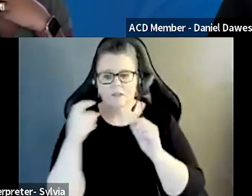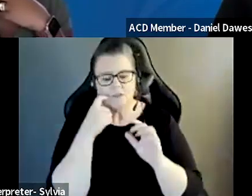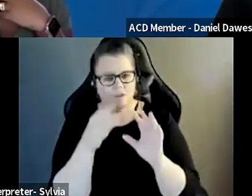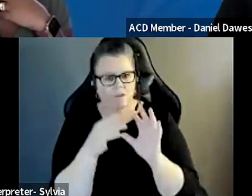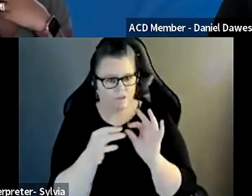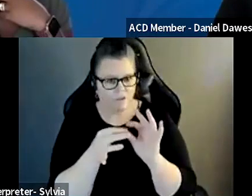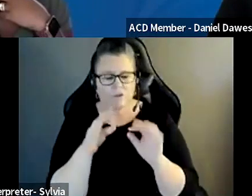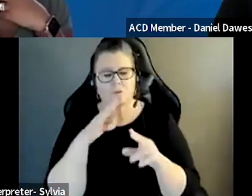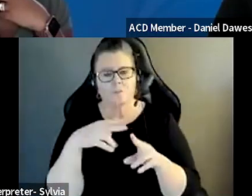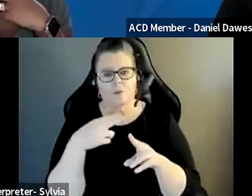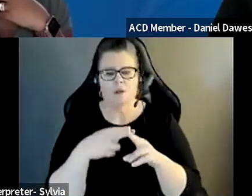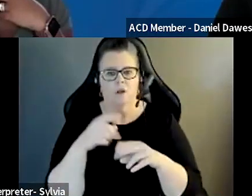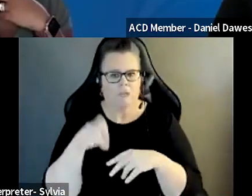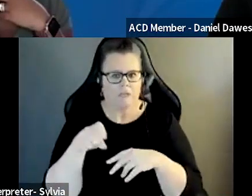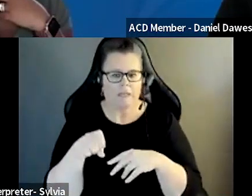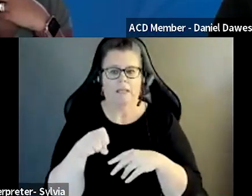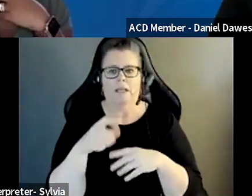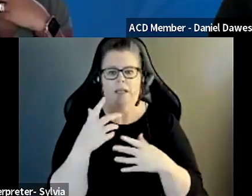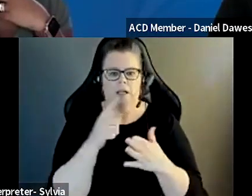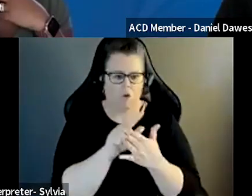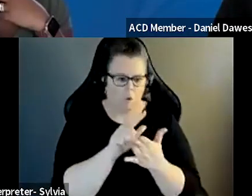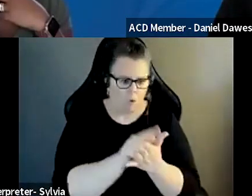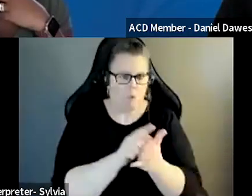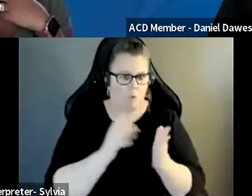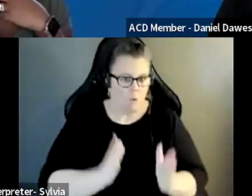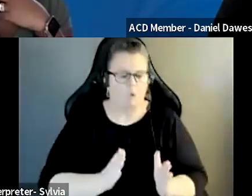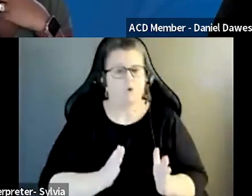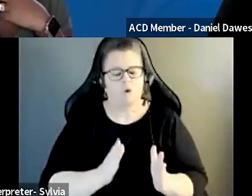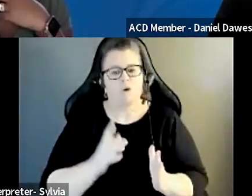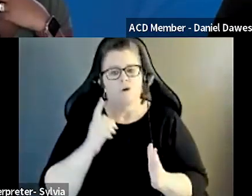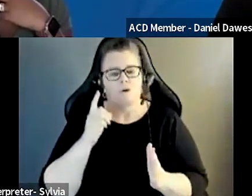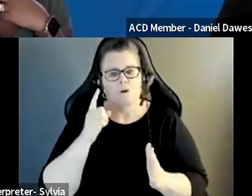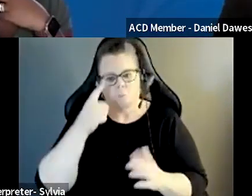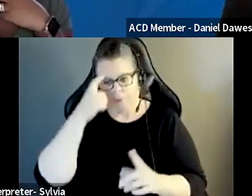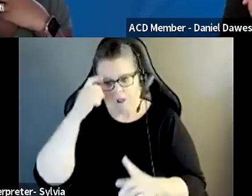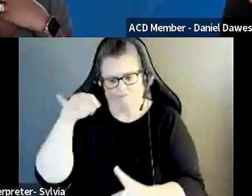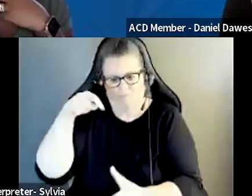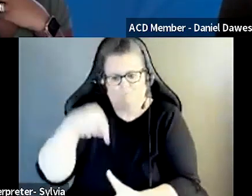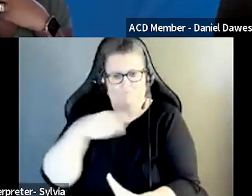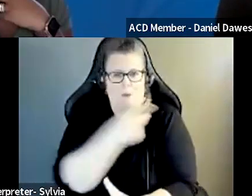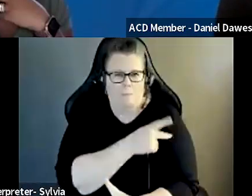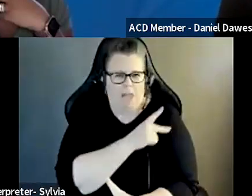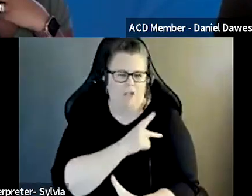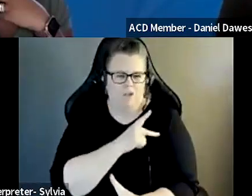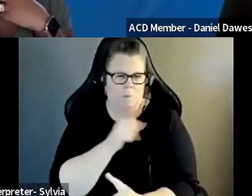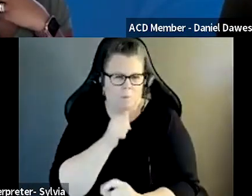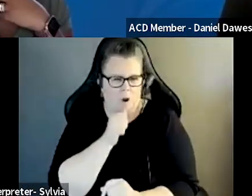lawyers on the workgroup to deal with patient privacy. And an issue that we have struggled with for many years,